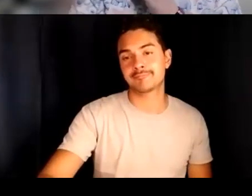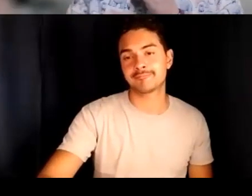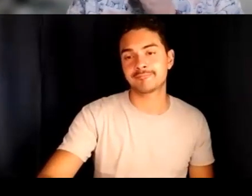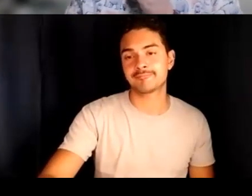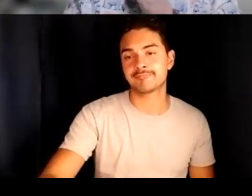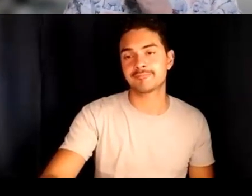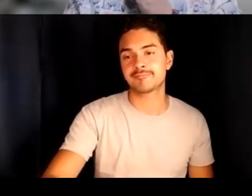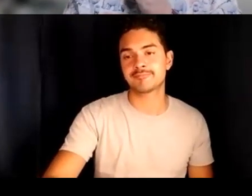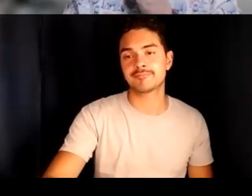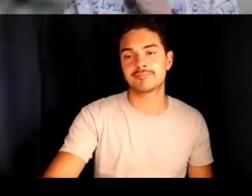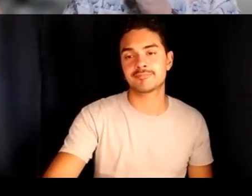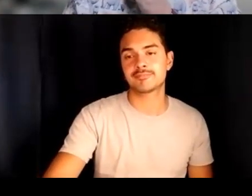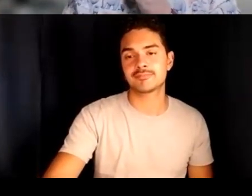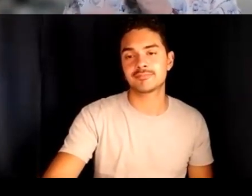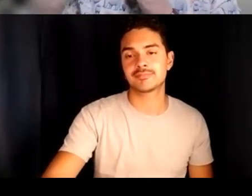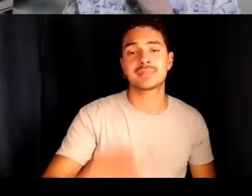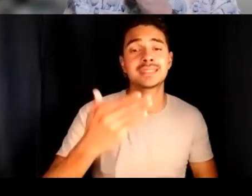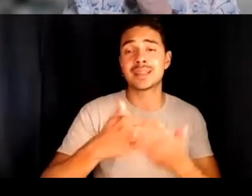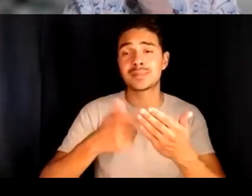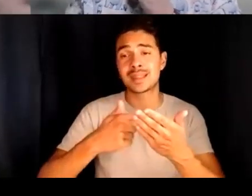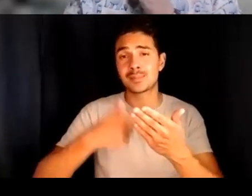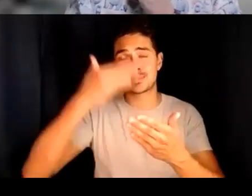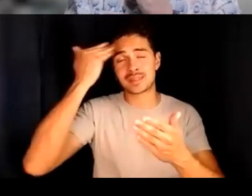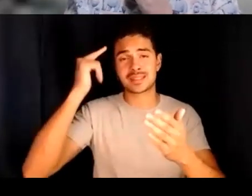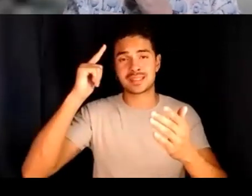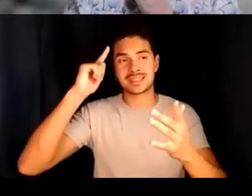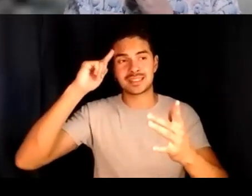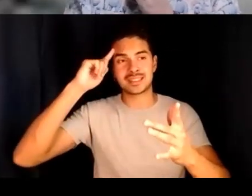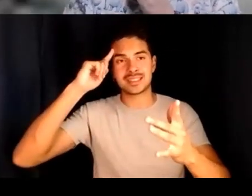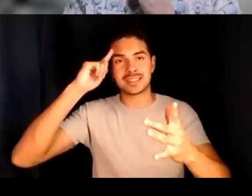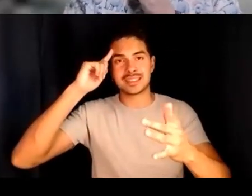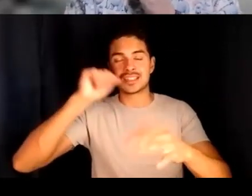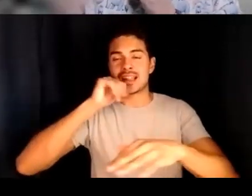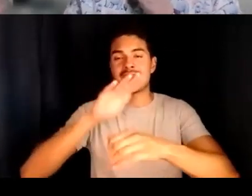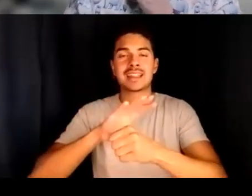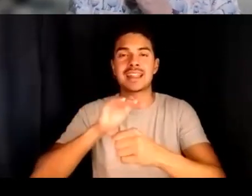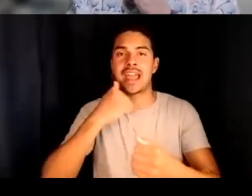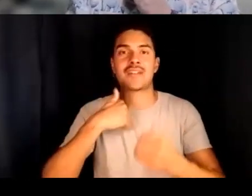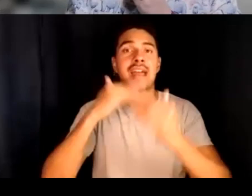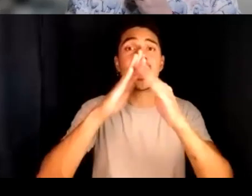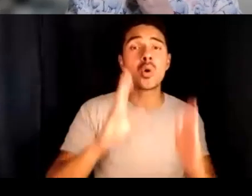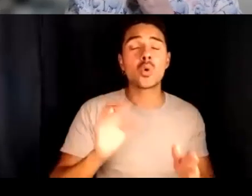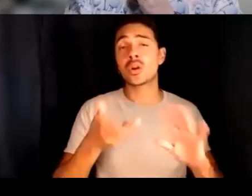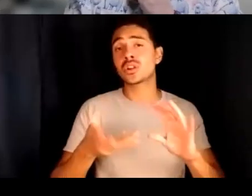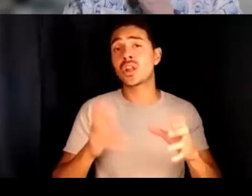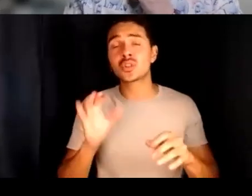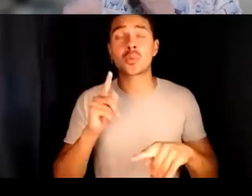Sometimes that's because of logistics, not having a house, not having, you know, laundry, not having been able to afford it.